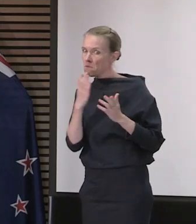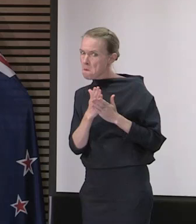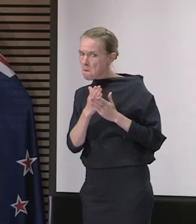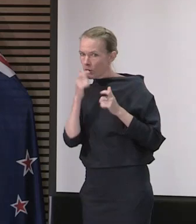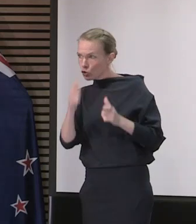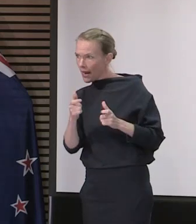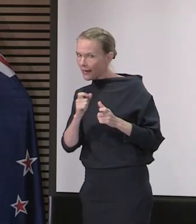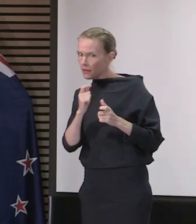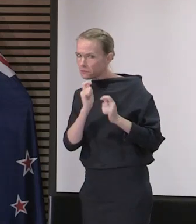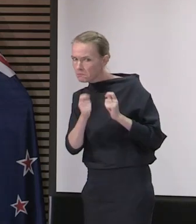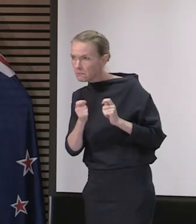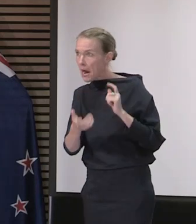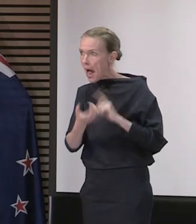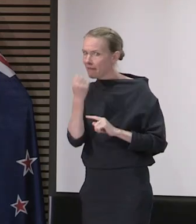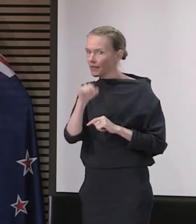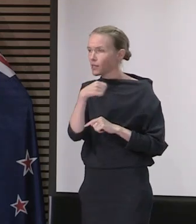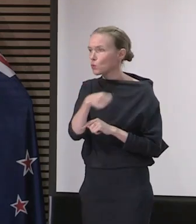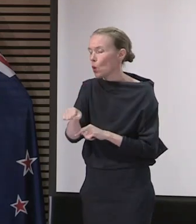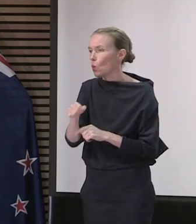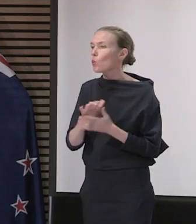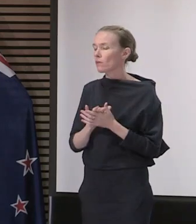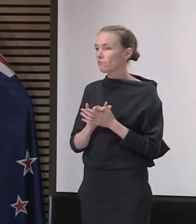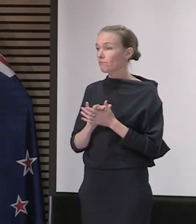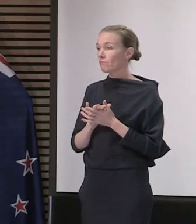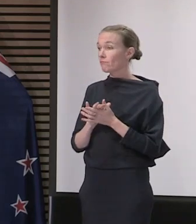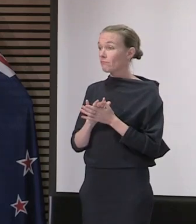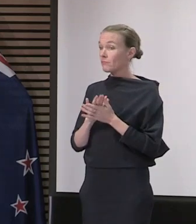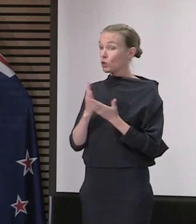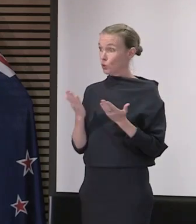had in the last week or so, where it wasn't immediately